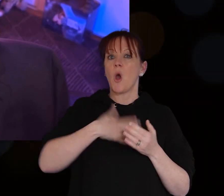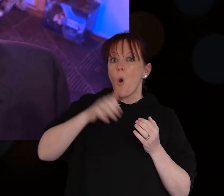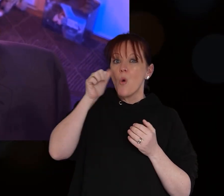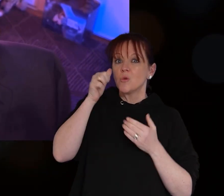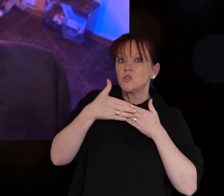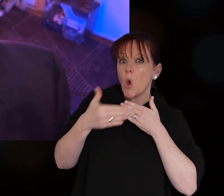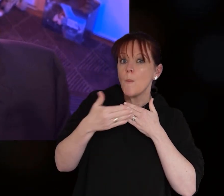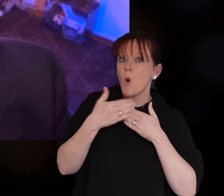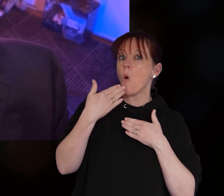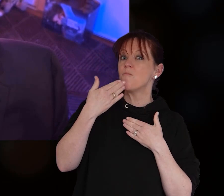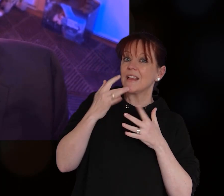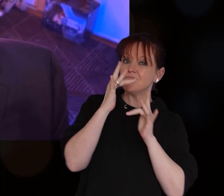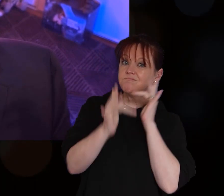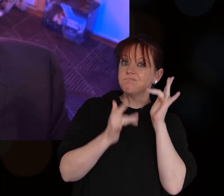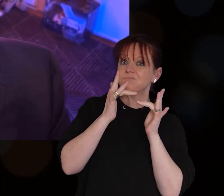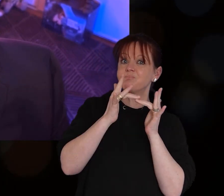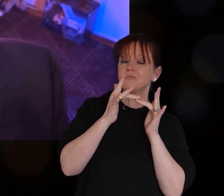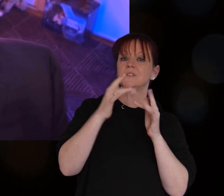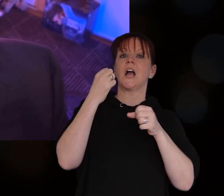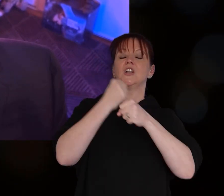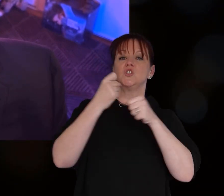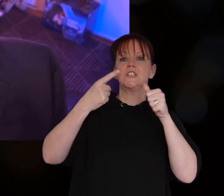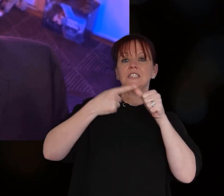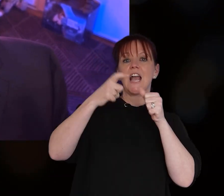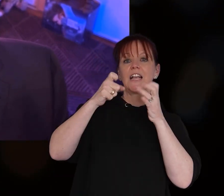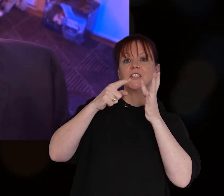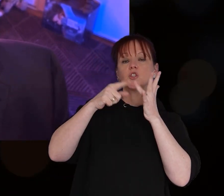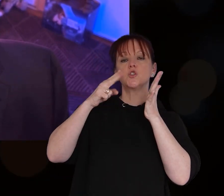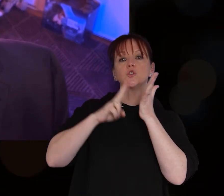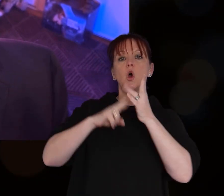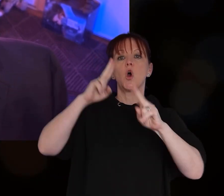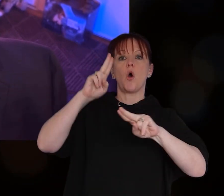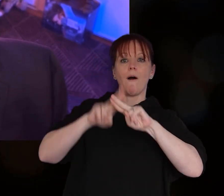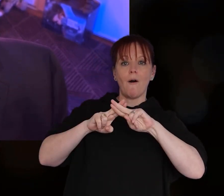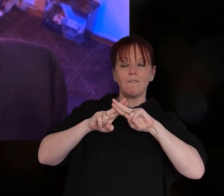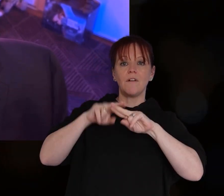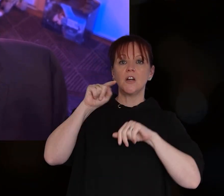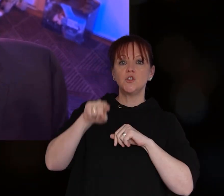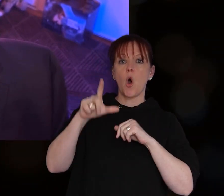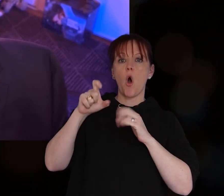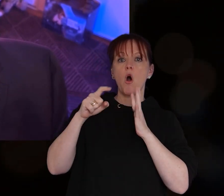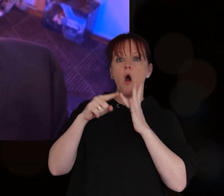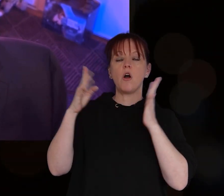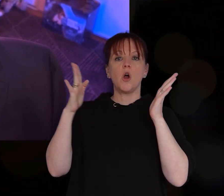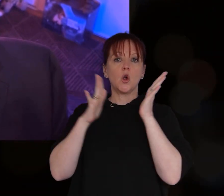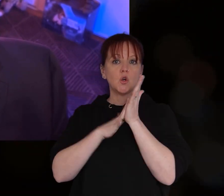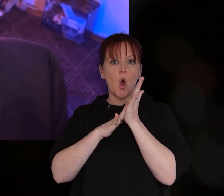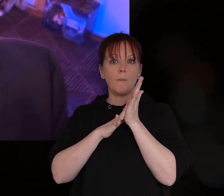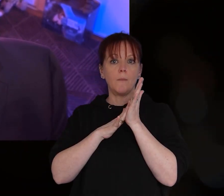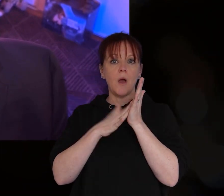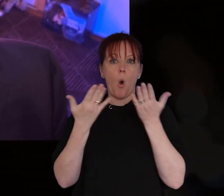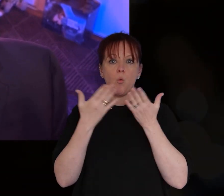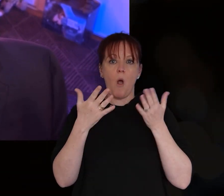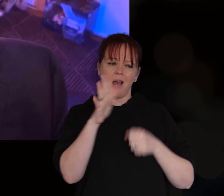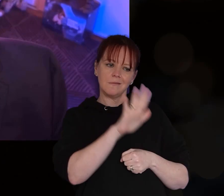or anything about all the awards or how the awards work, there's info at gaconf.com. That's G, A, C, O, N, F dot com